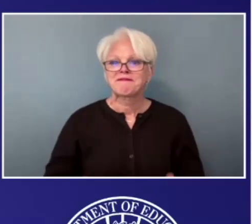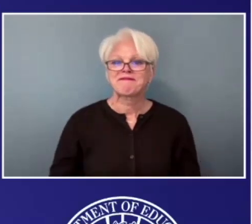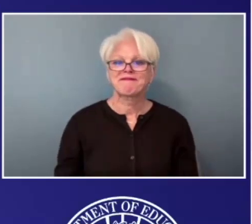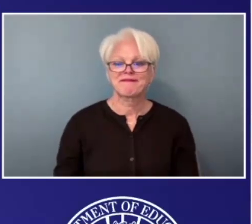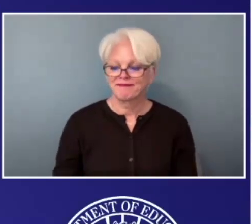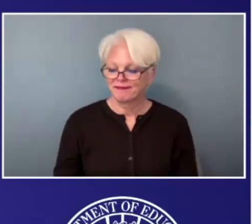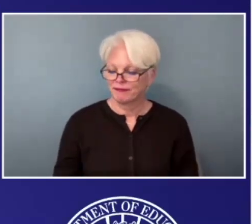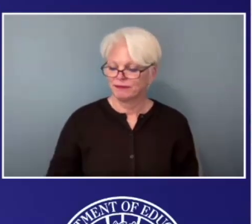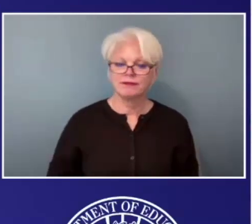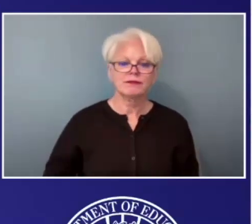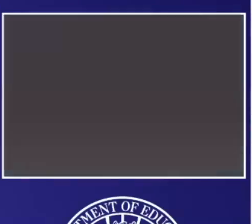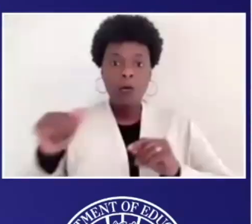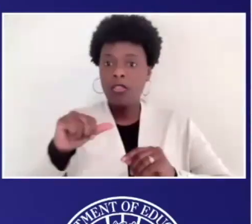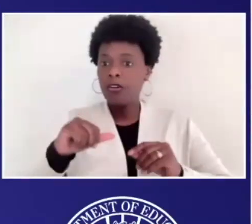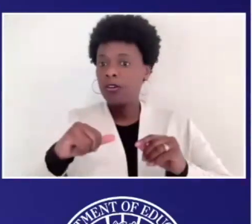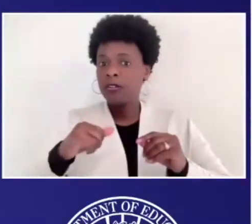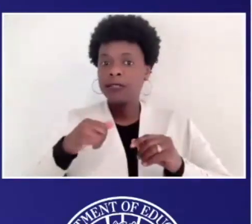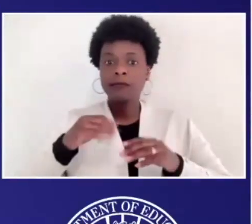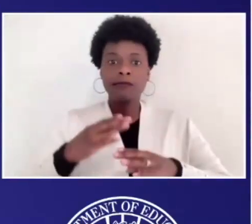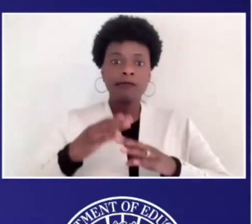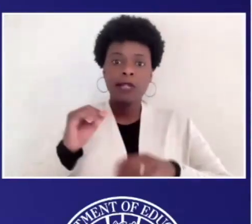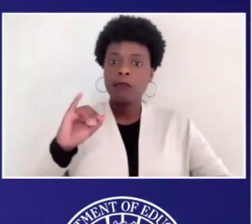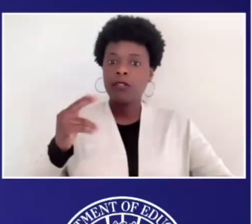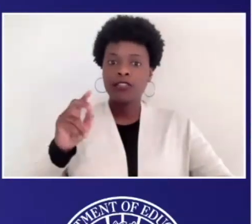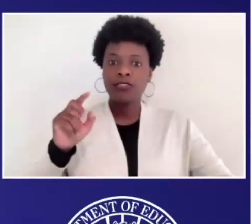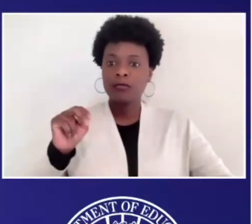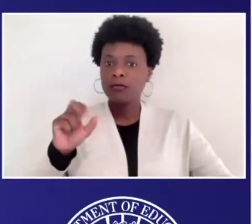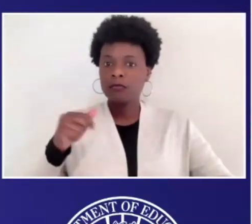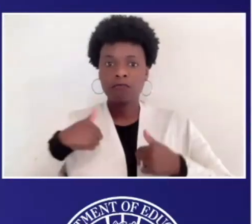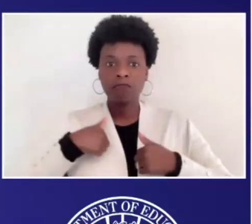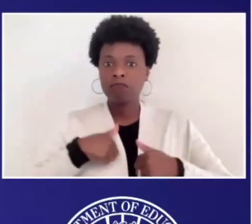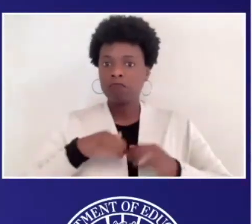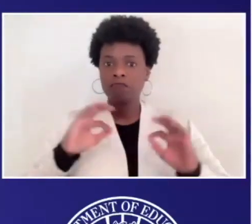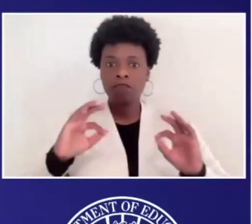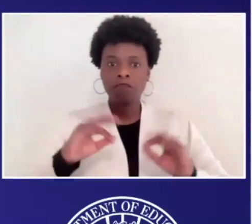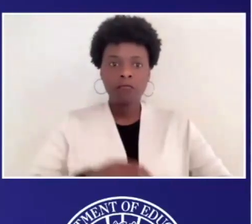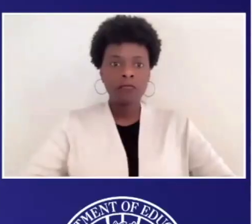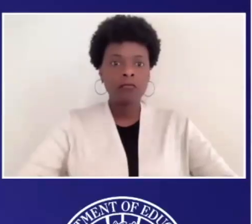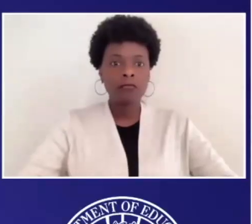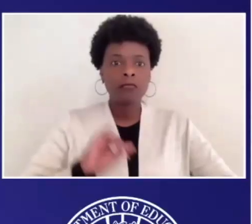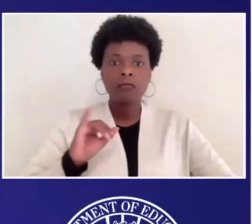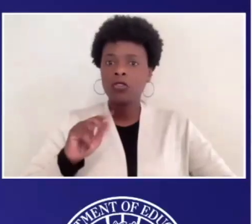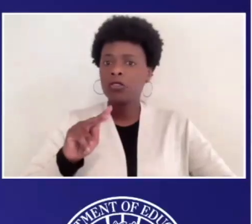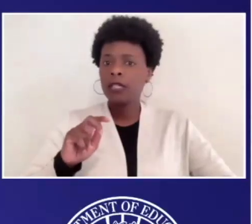Hearing no other objections, the Department has no objections to this. Yeah. Just to -- for the record, we believe that that's a permissible